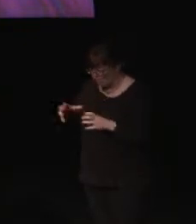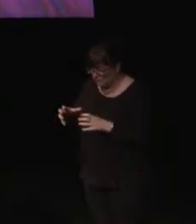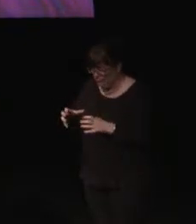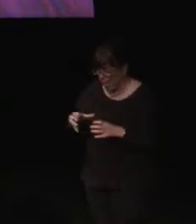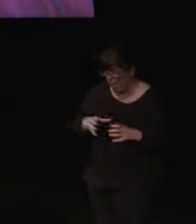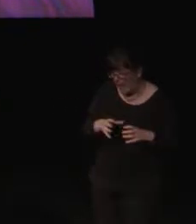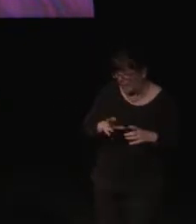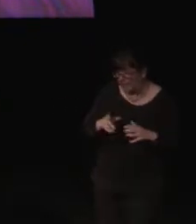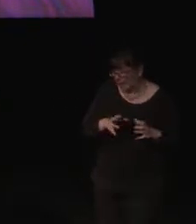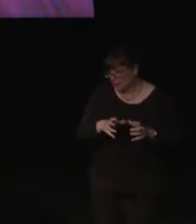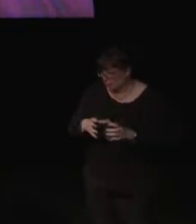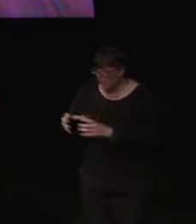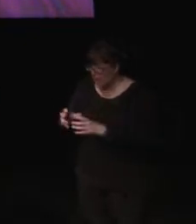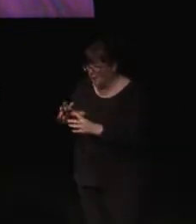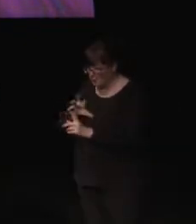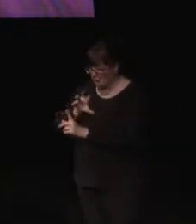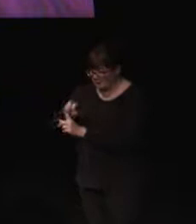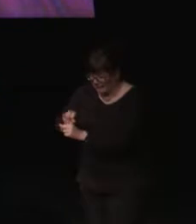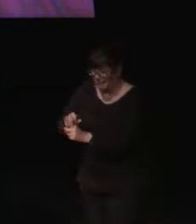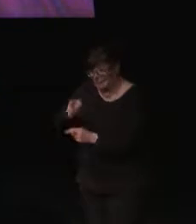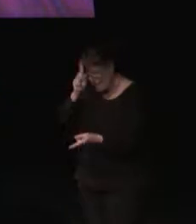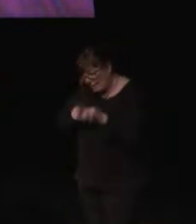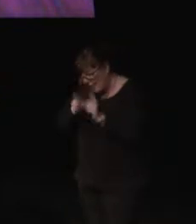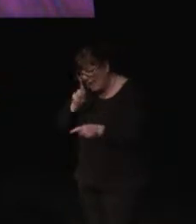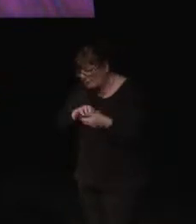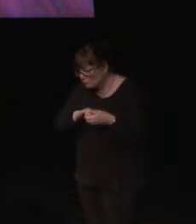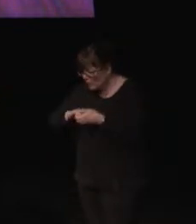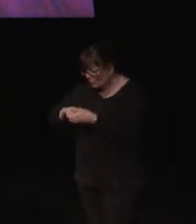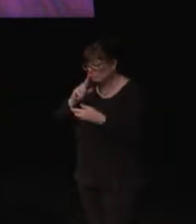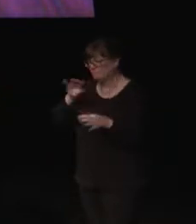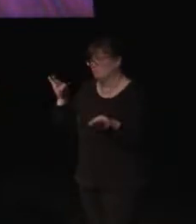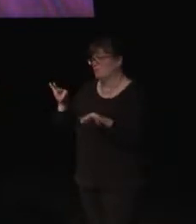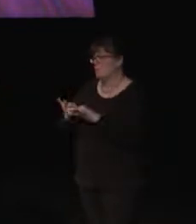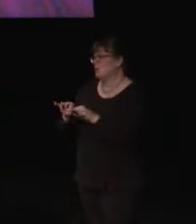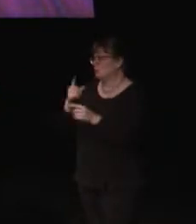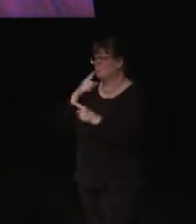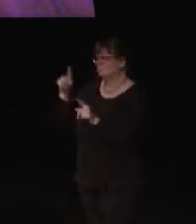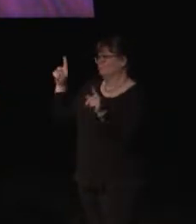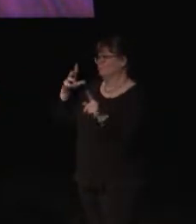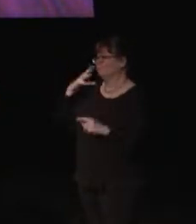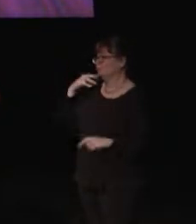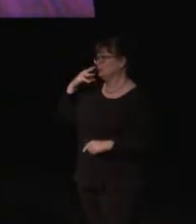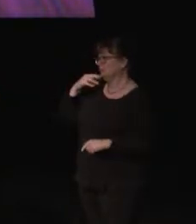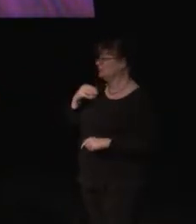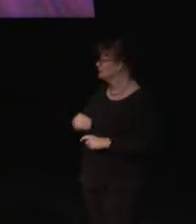collaborating could be incredibly important to have a great experience. And it can also be difficult.